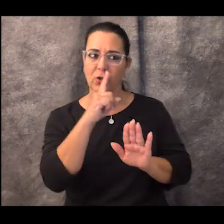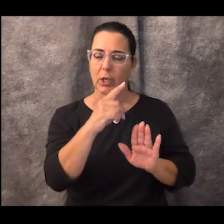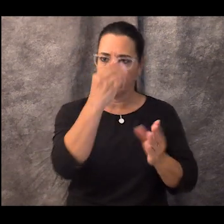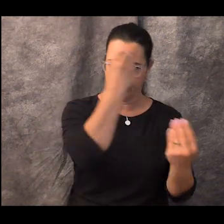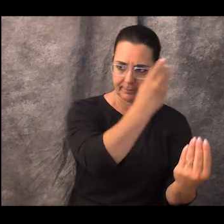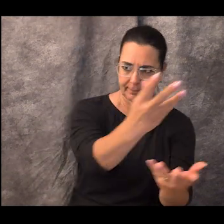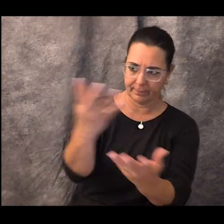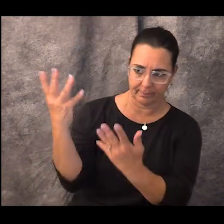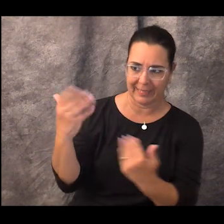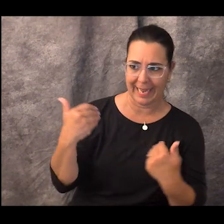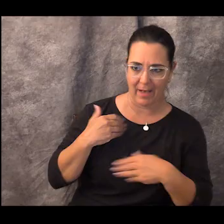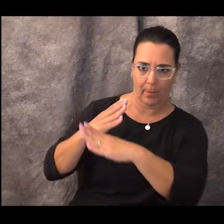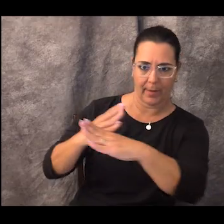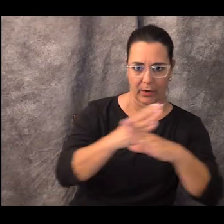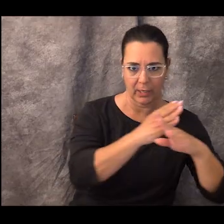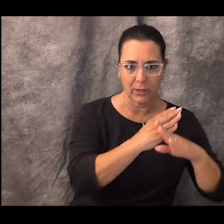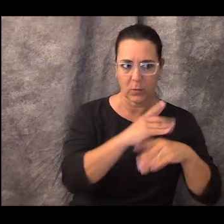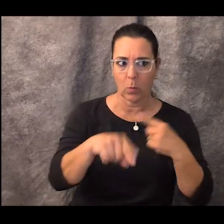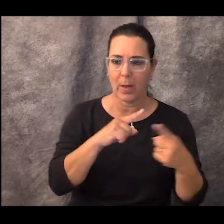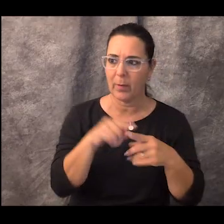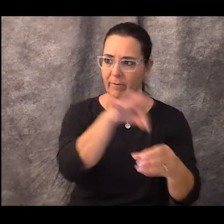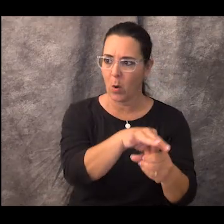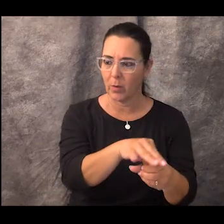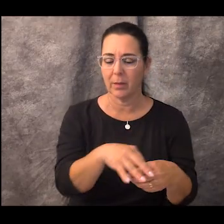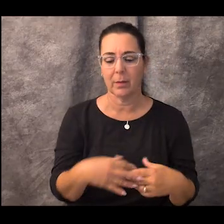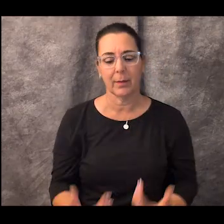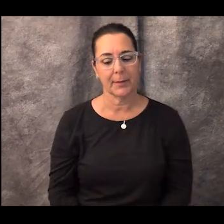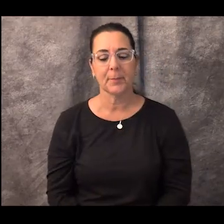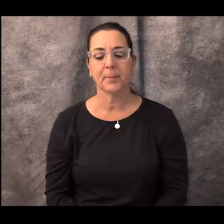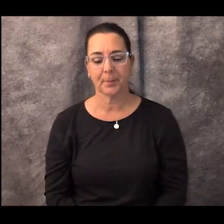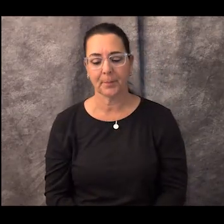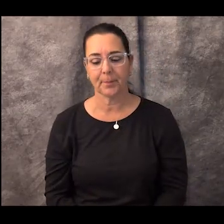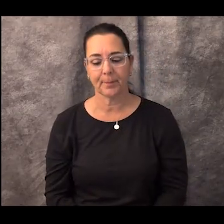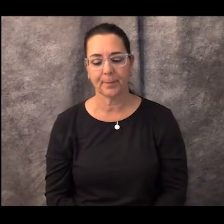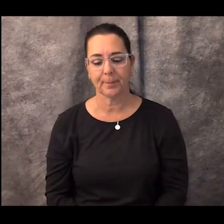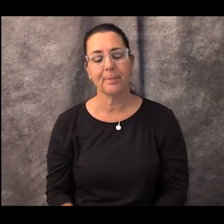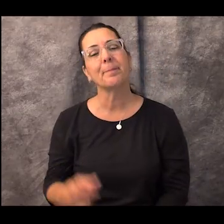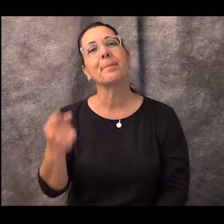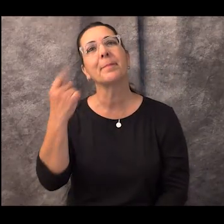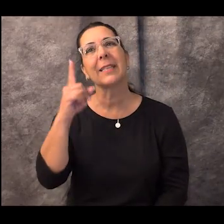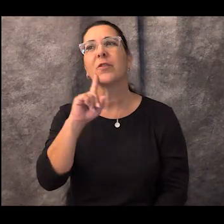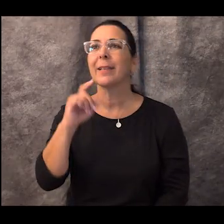the barriers that we face when we go to vote. It's this really common thing that, I was going to say, humans do.